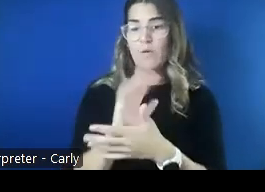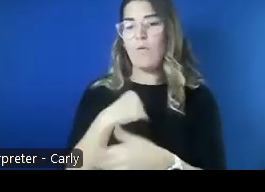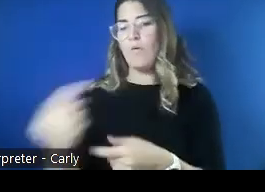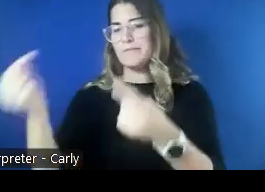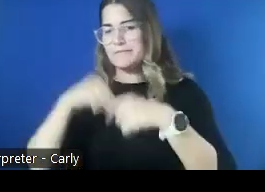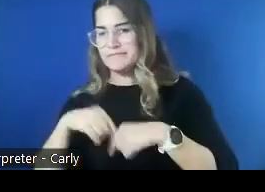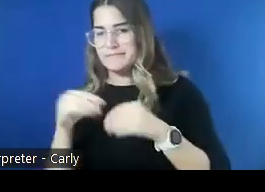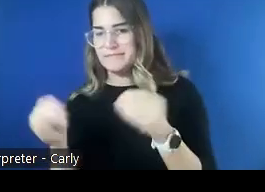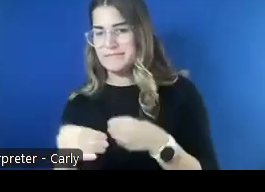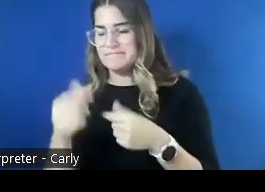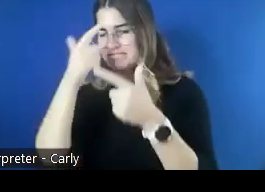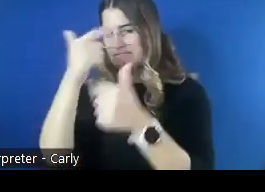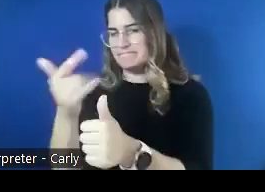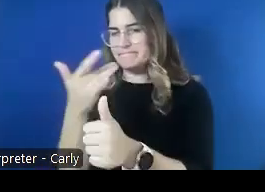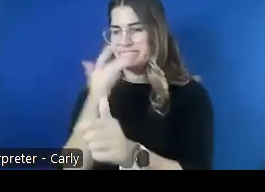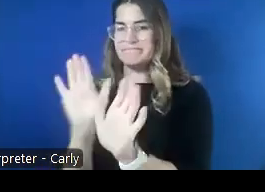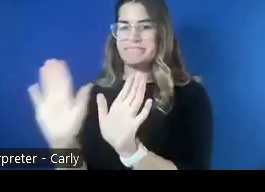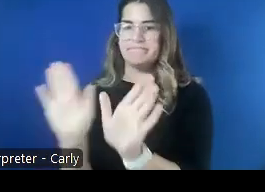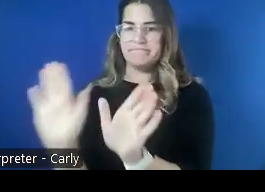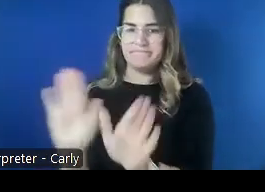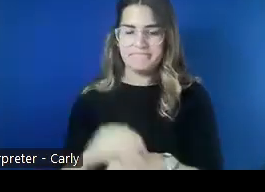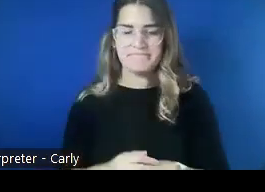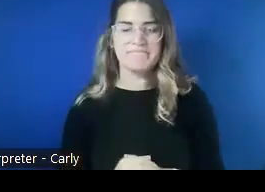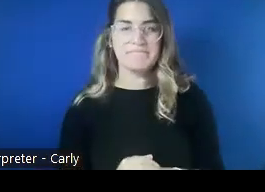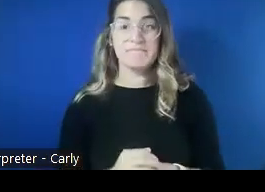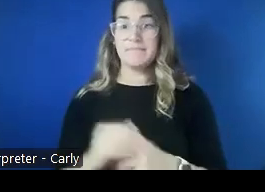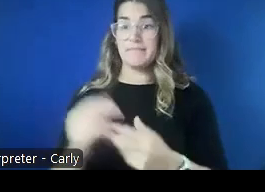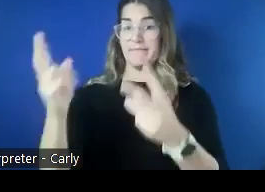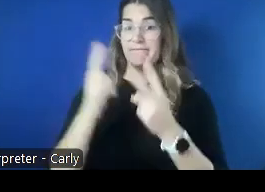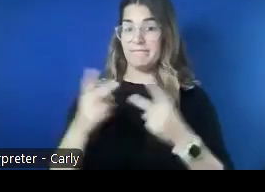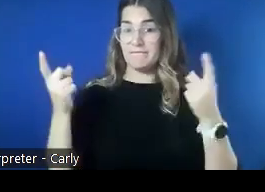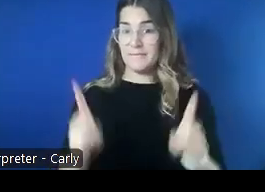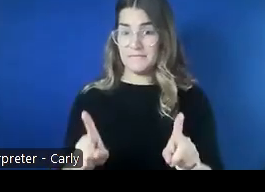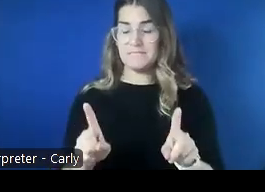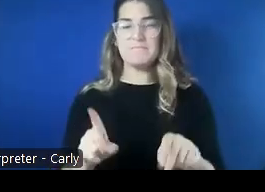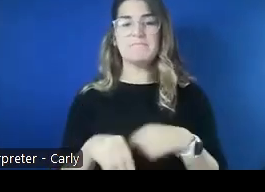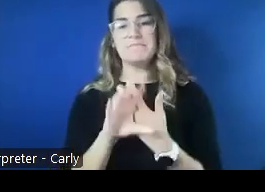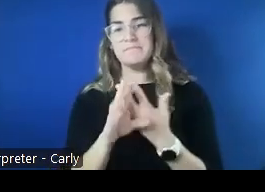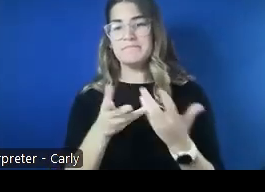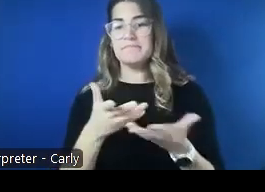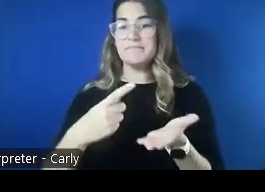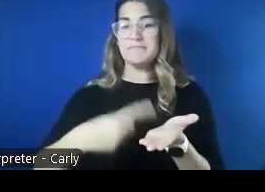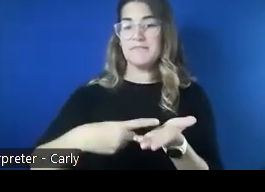the family prefers um and then at that visit we'll discuss you know their mood and any stress related